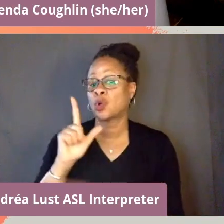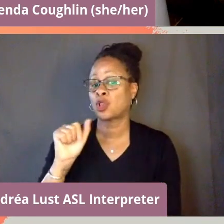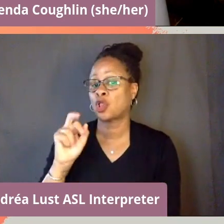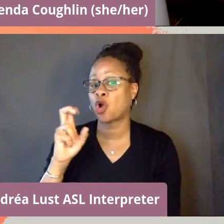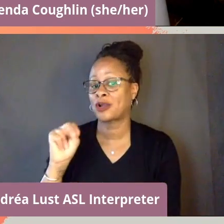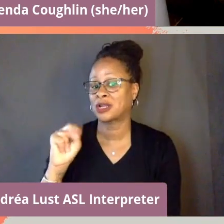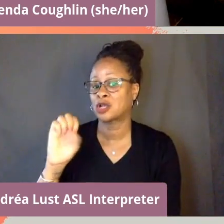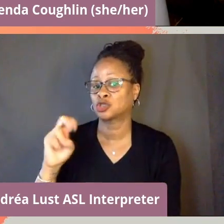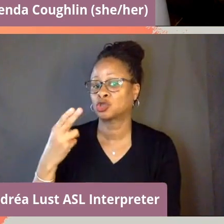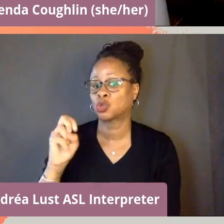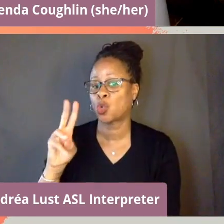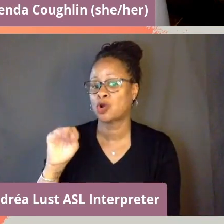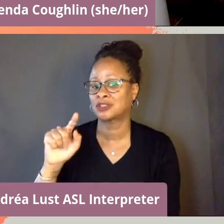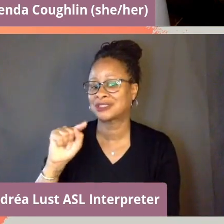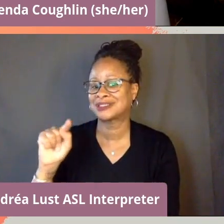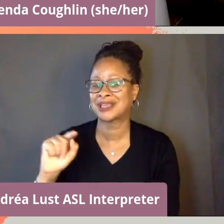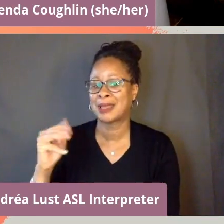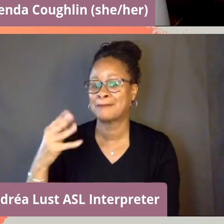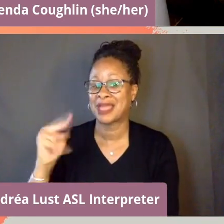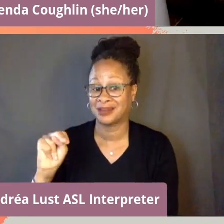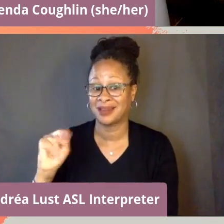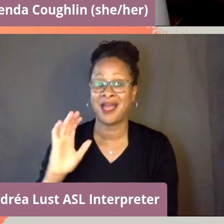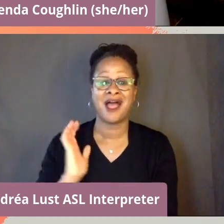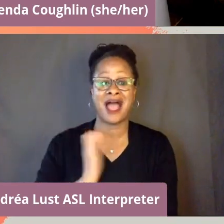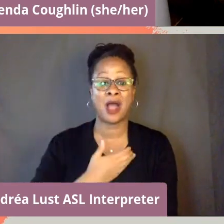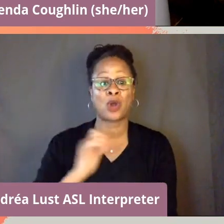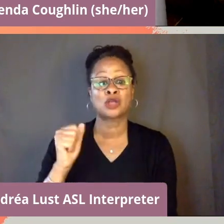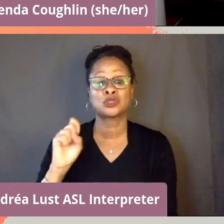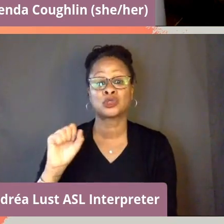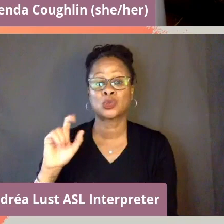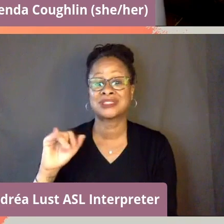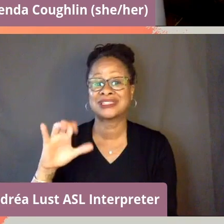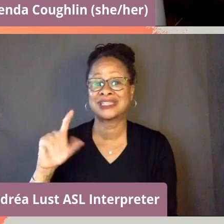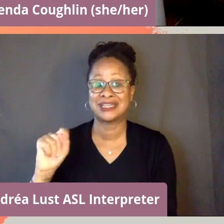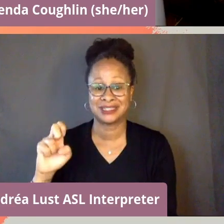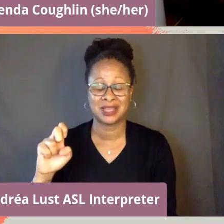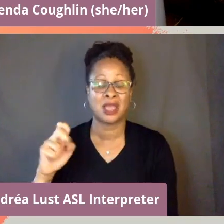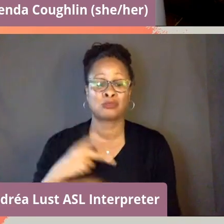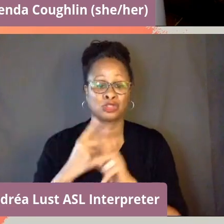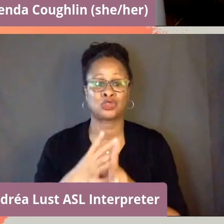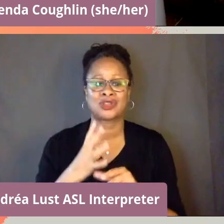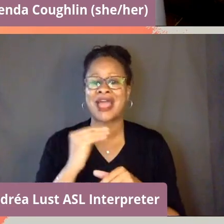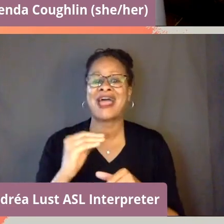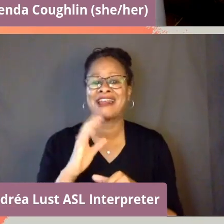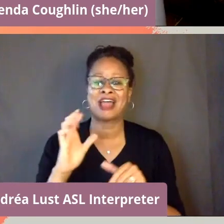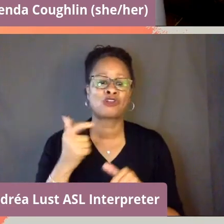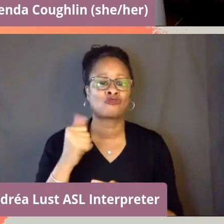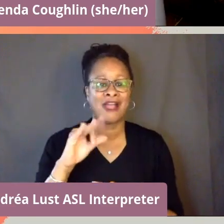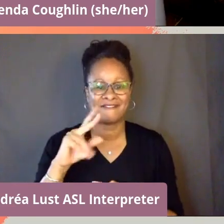is our incredible associate producer and is also a graphic genius on top of it. And she came back with three or four